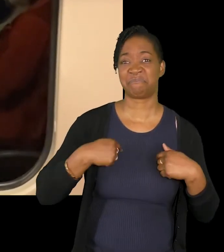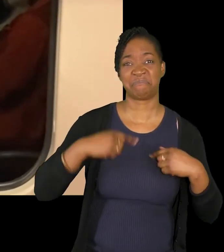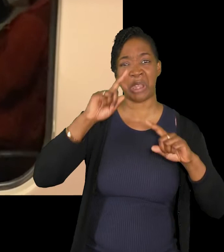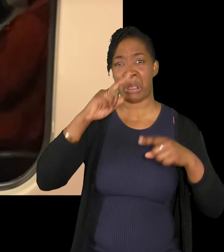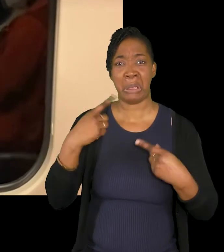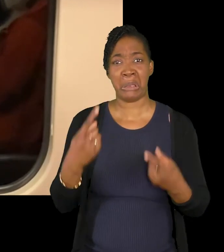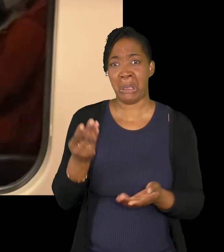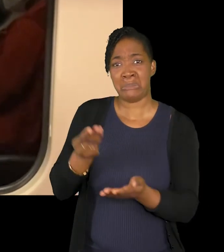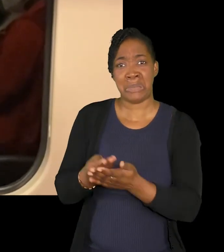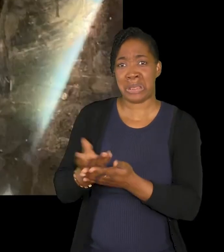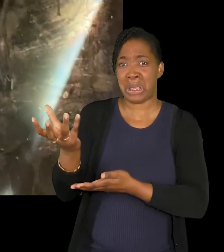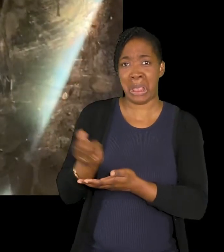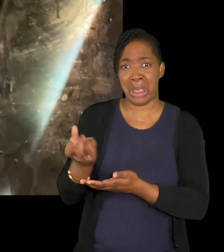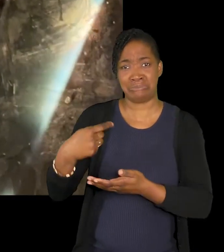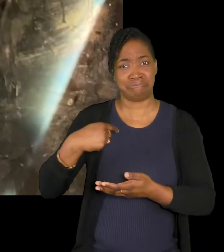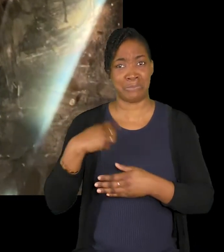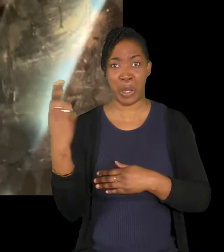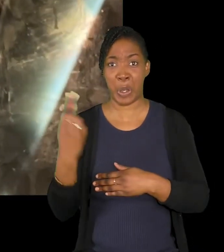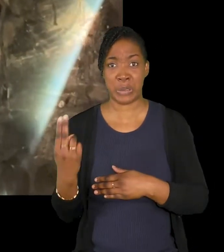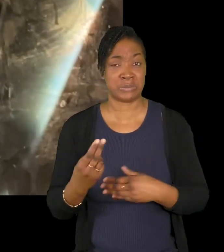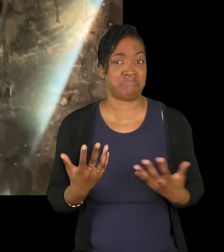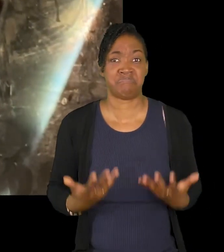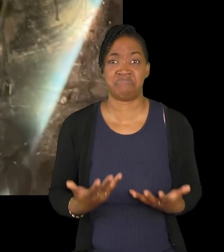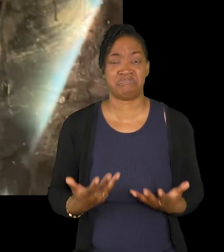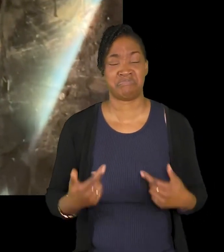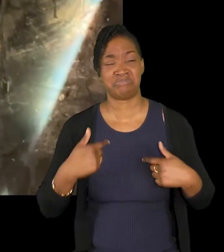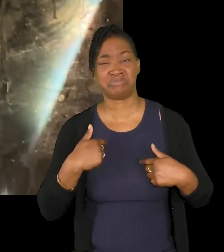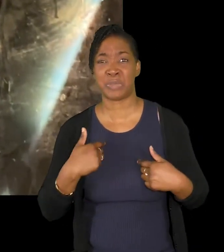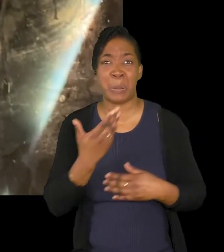[sings acapella] Can’t make money as an artist now